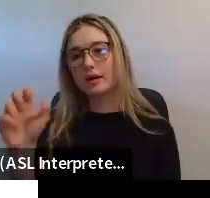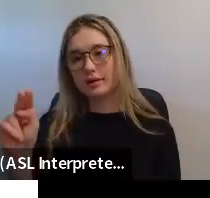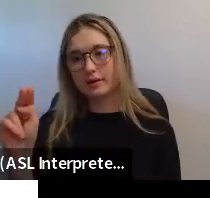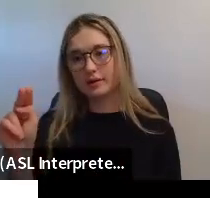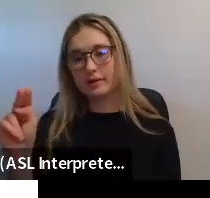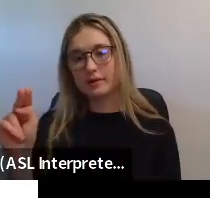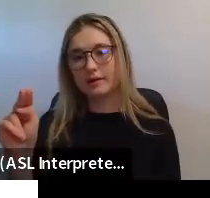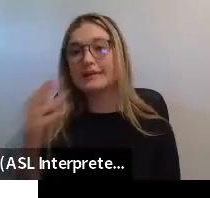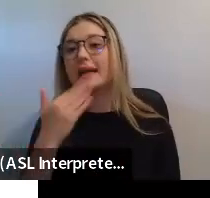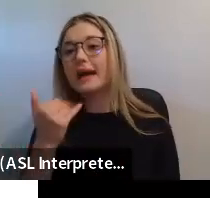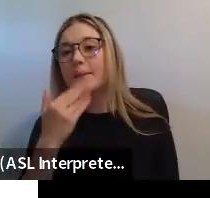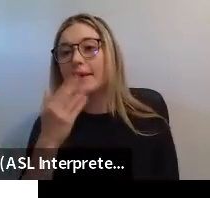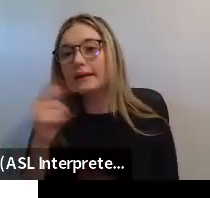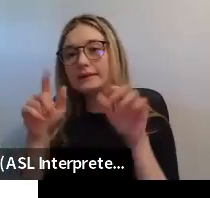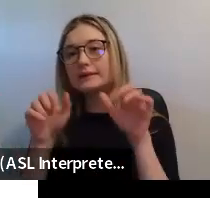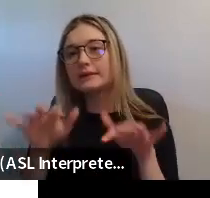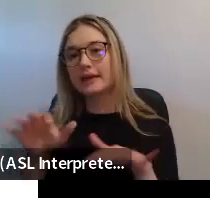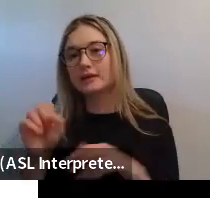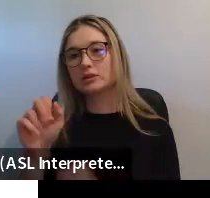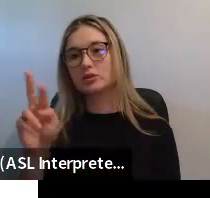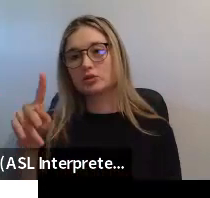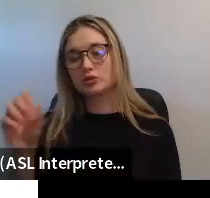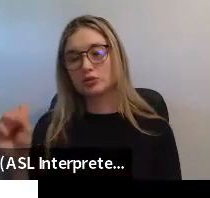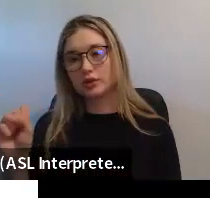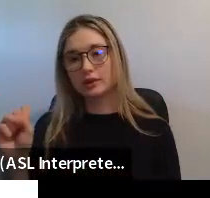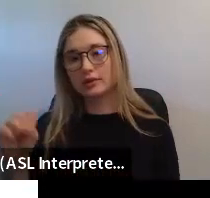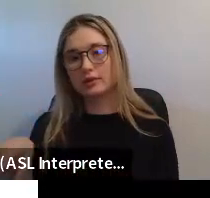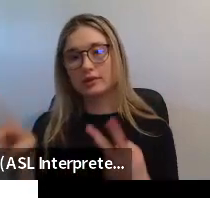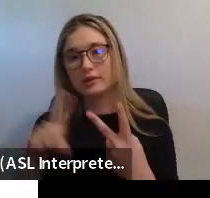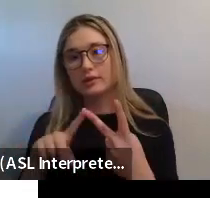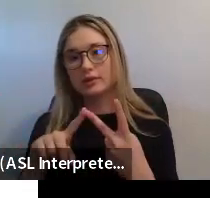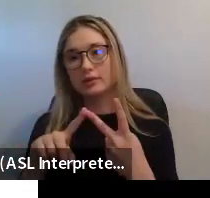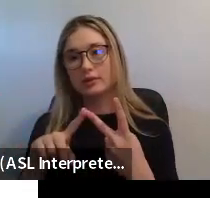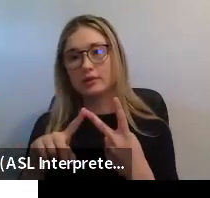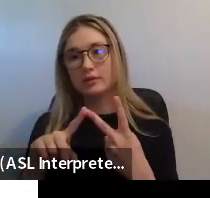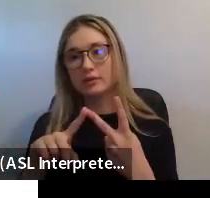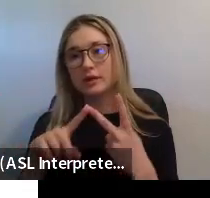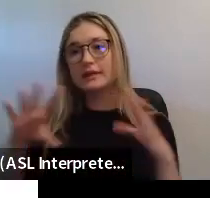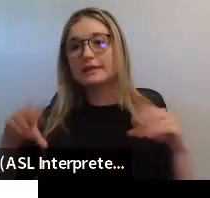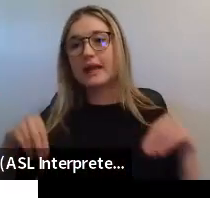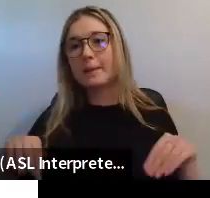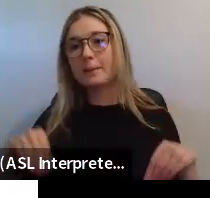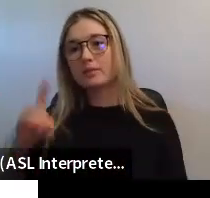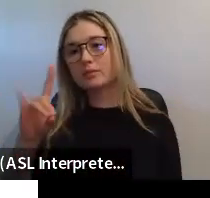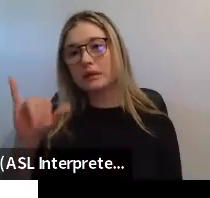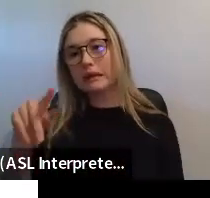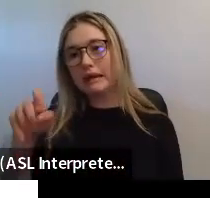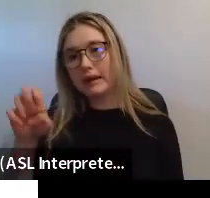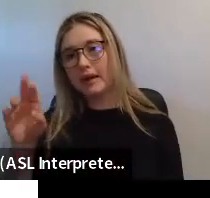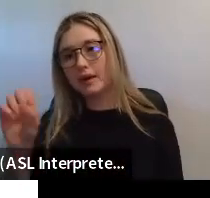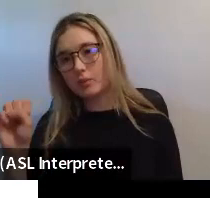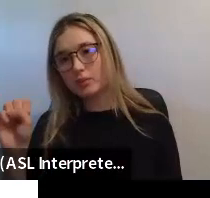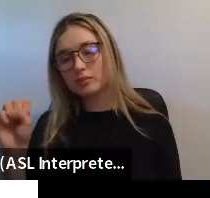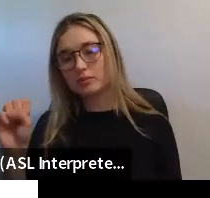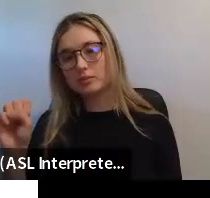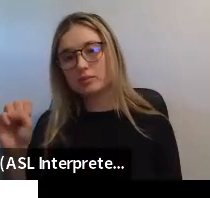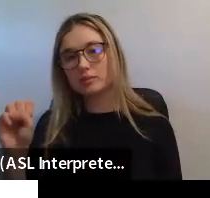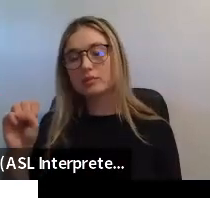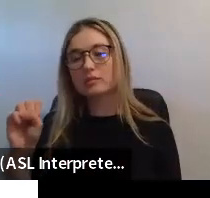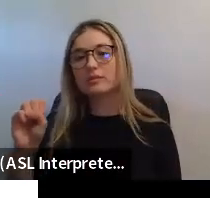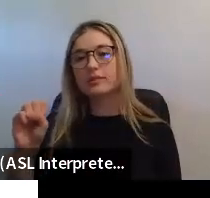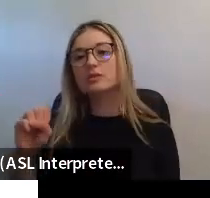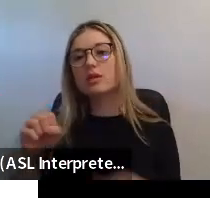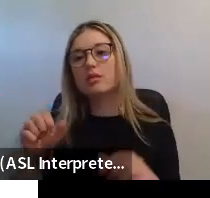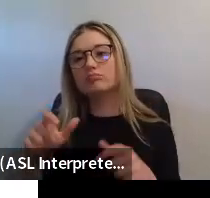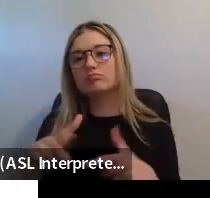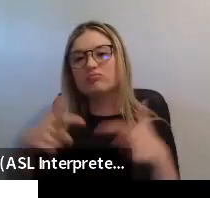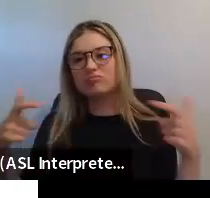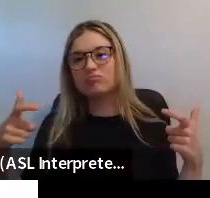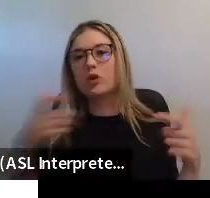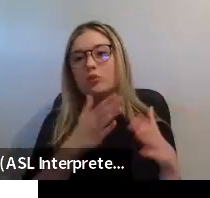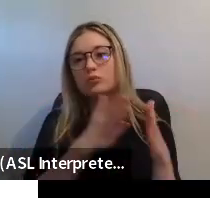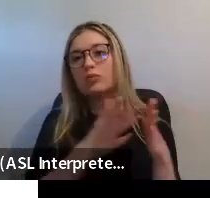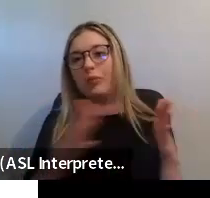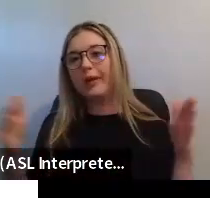But it also includes supplies such as oxygen or diabetic testing strips, or even briefs or diapers for incontinence.